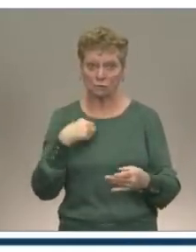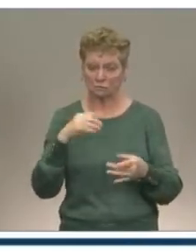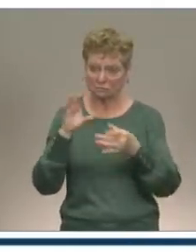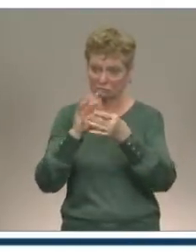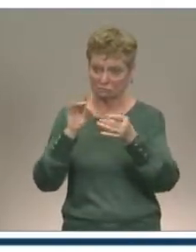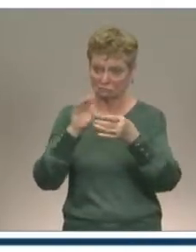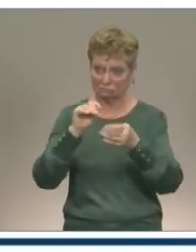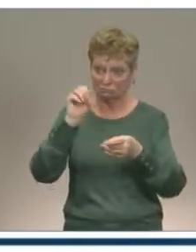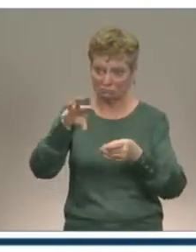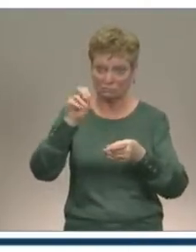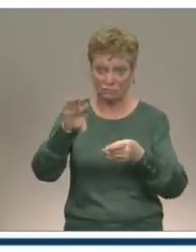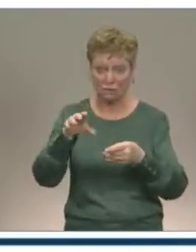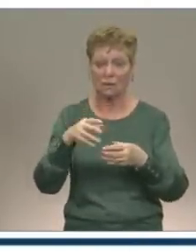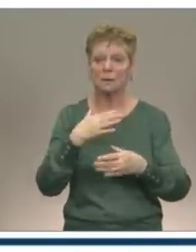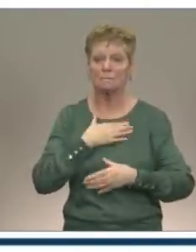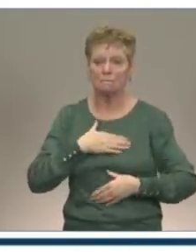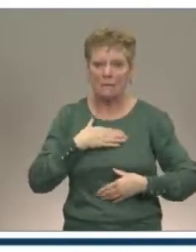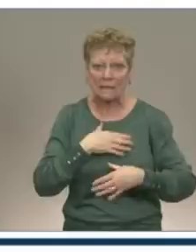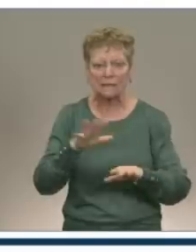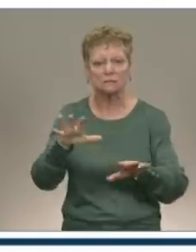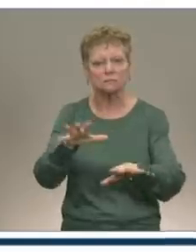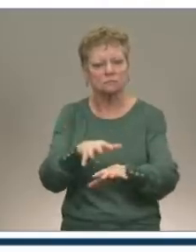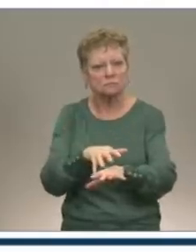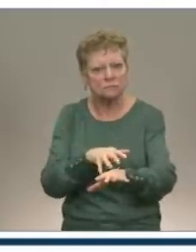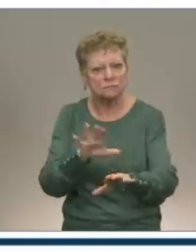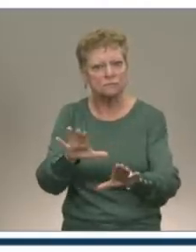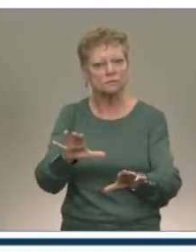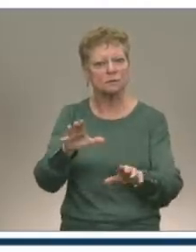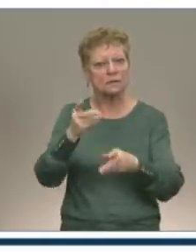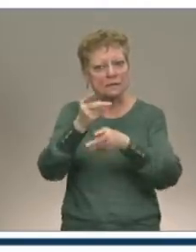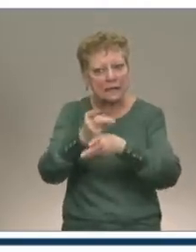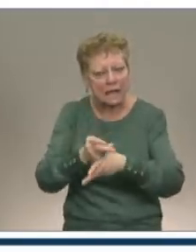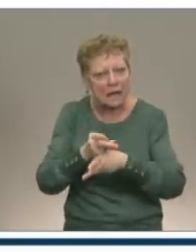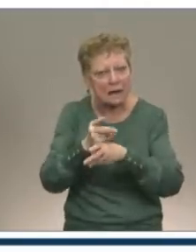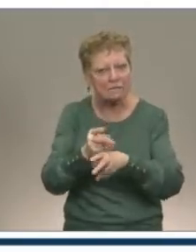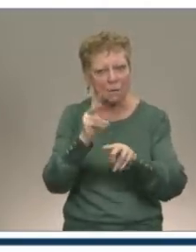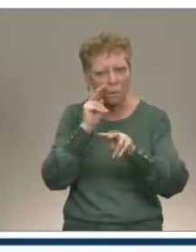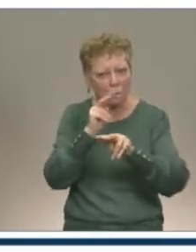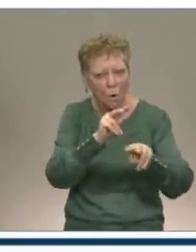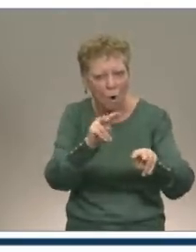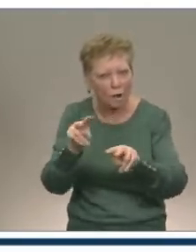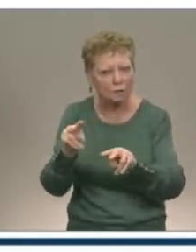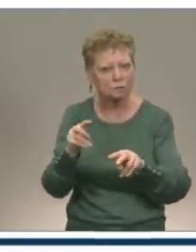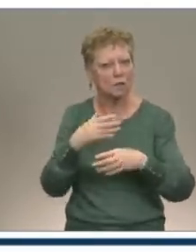to be slow and cautious enjoy the holidays enjoy what we can do but still be cautious about it and